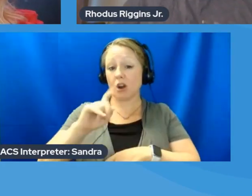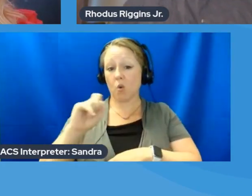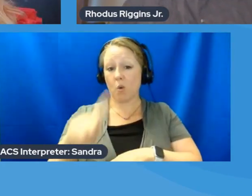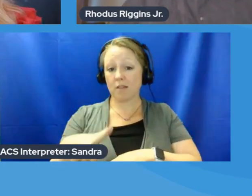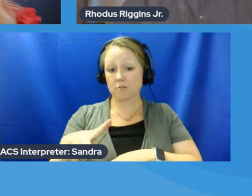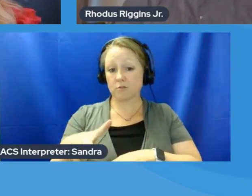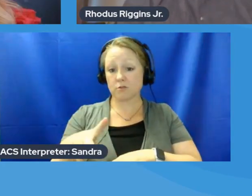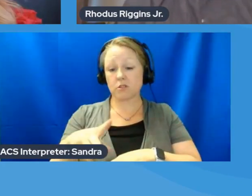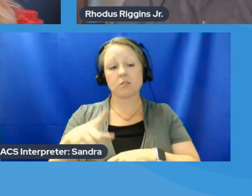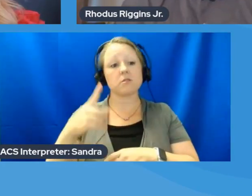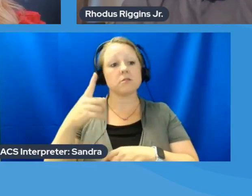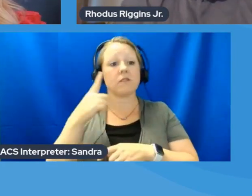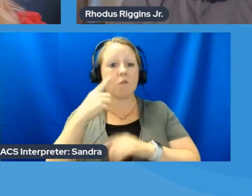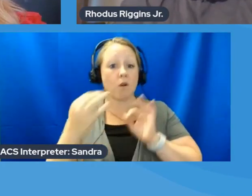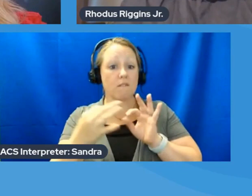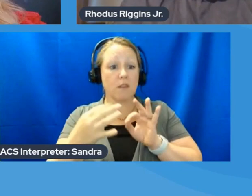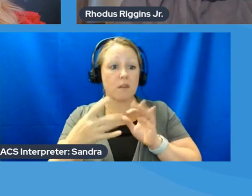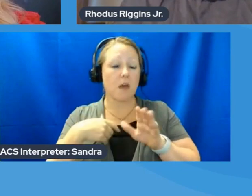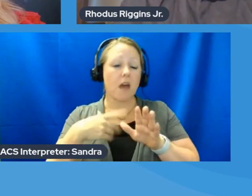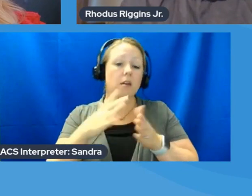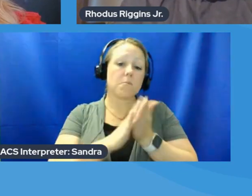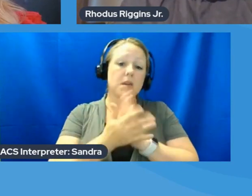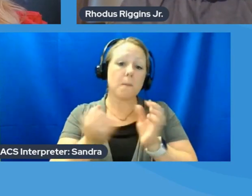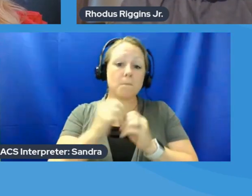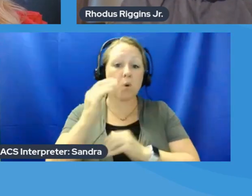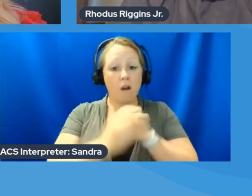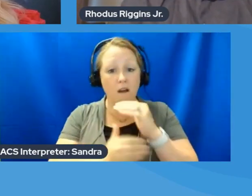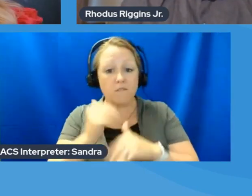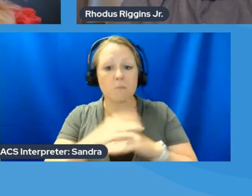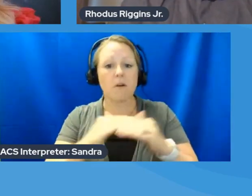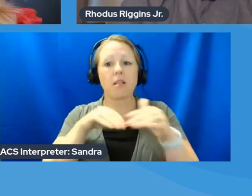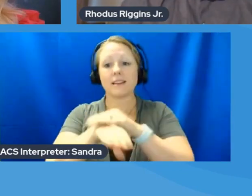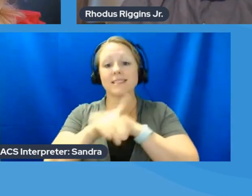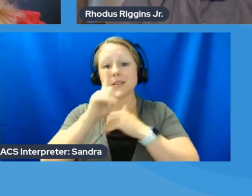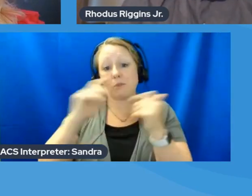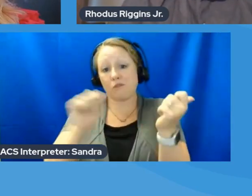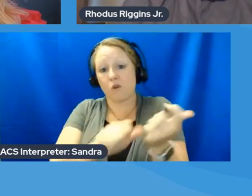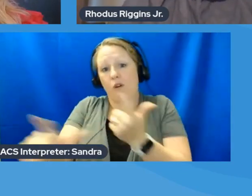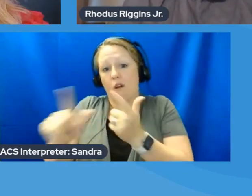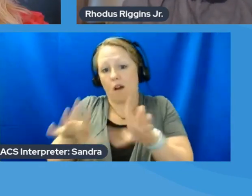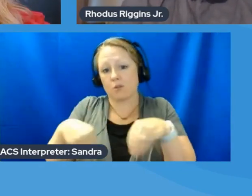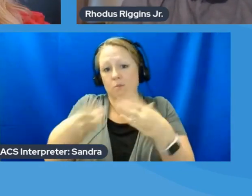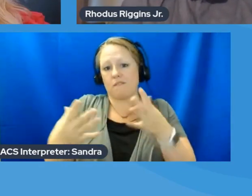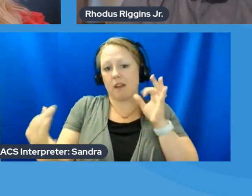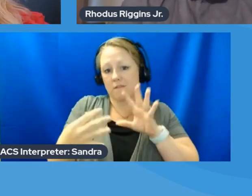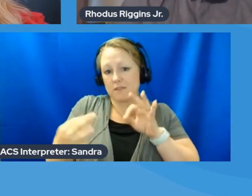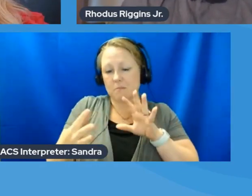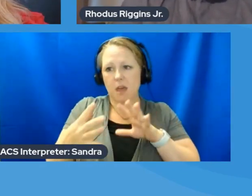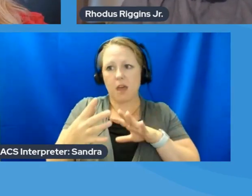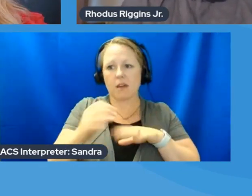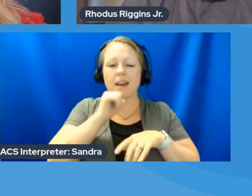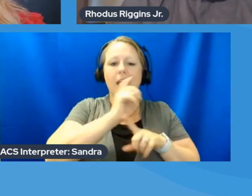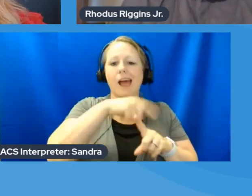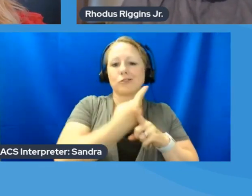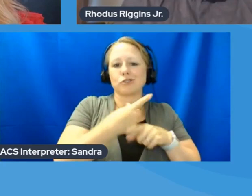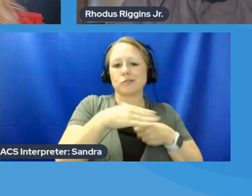for all to provide their feedback and not just some? And also we're looking at TA logs from our TA staff and noting